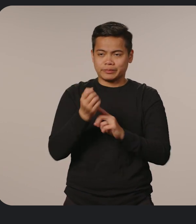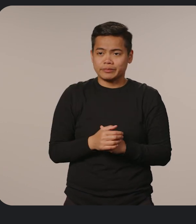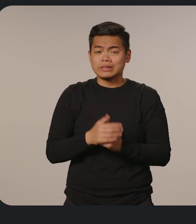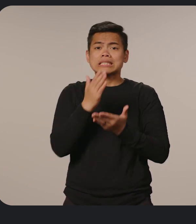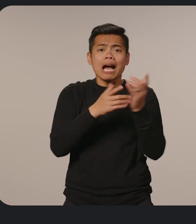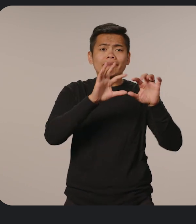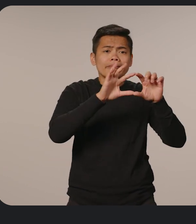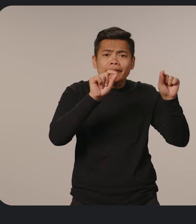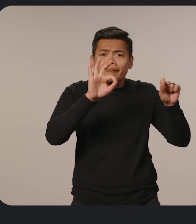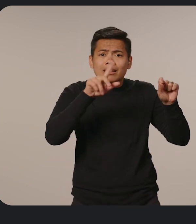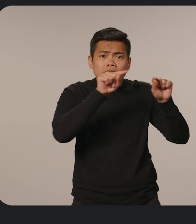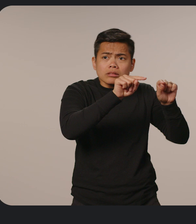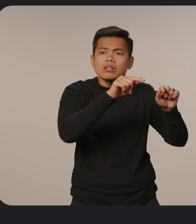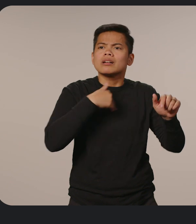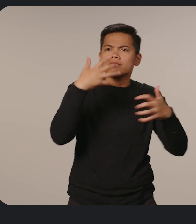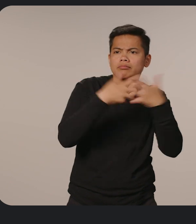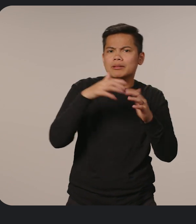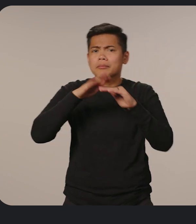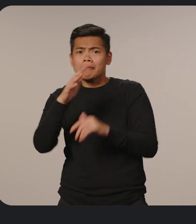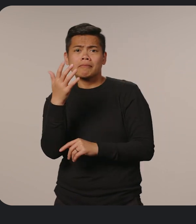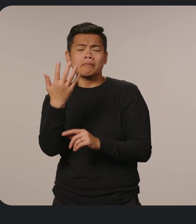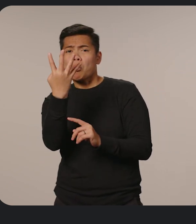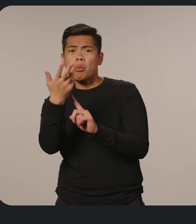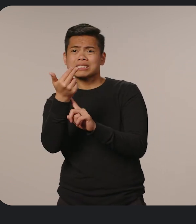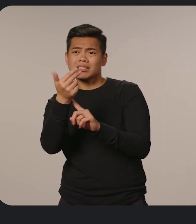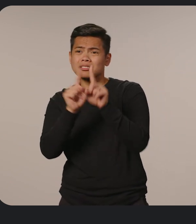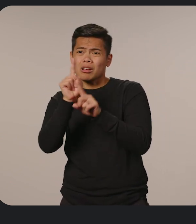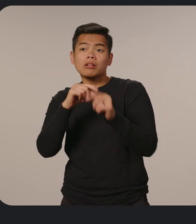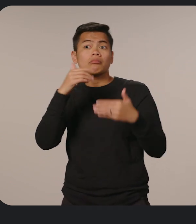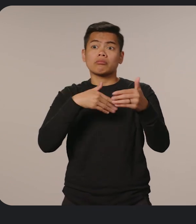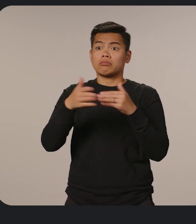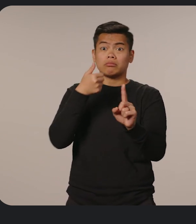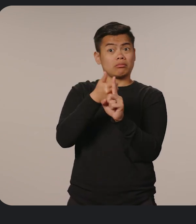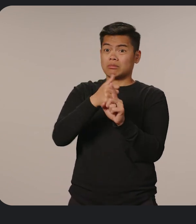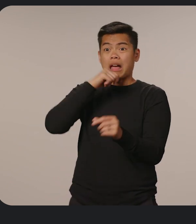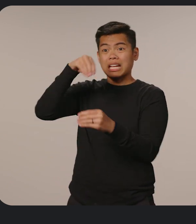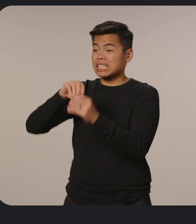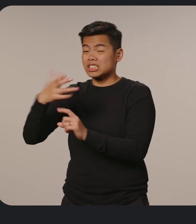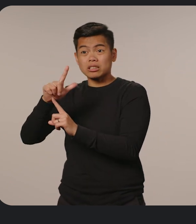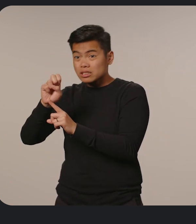so with our example before we wanted to include hotels that have at least four